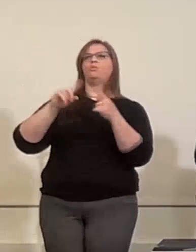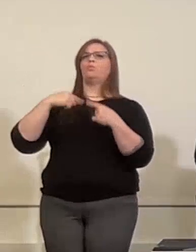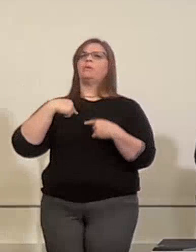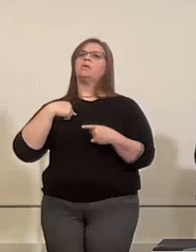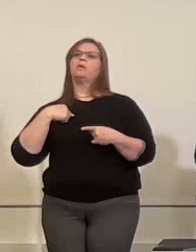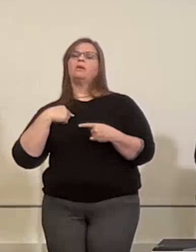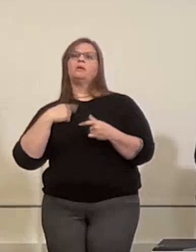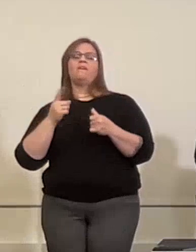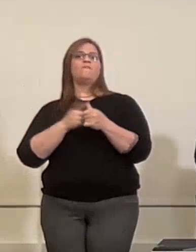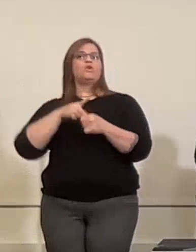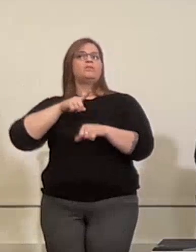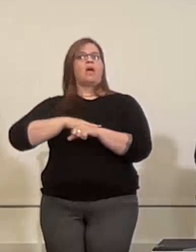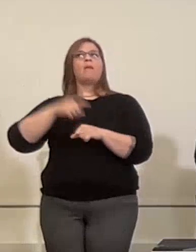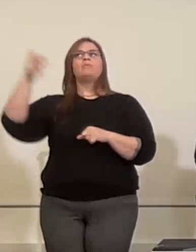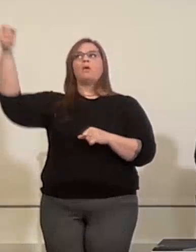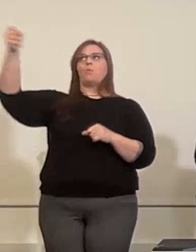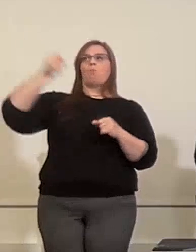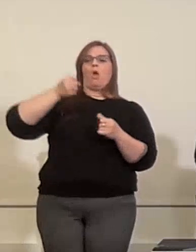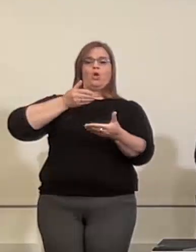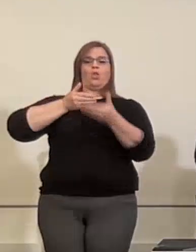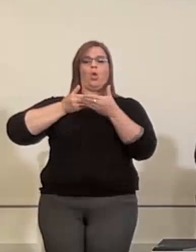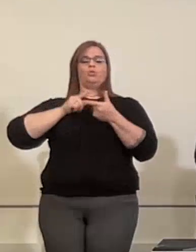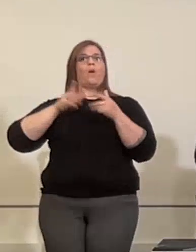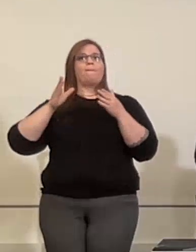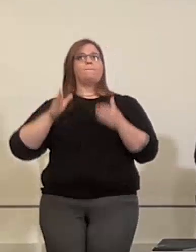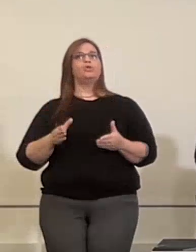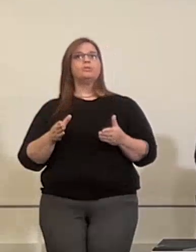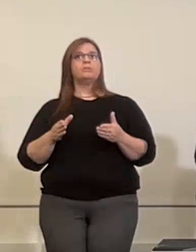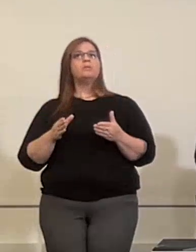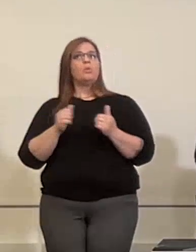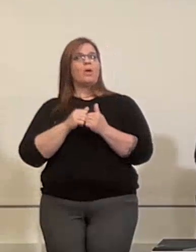disability is when I became their colleague and made it more